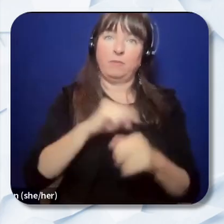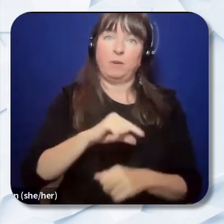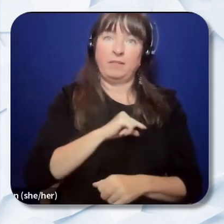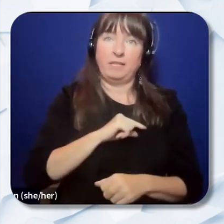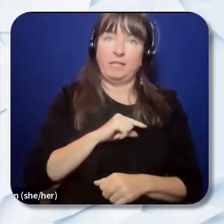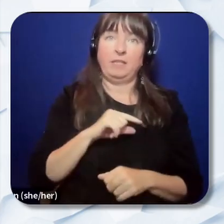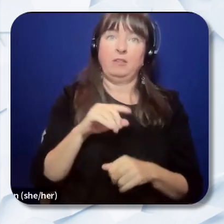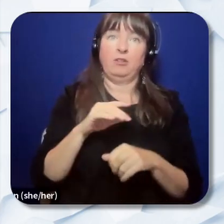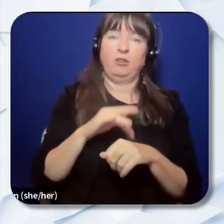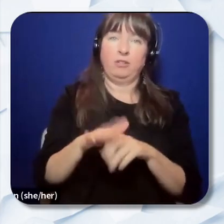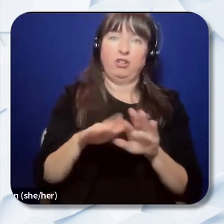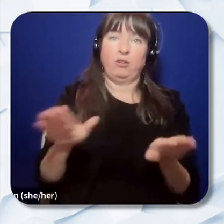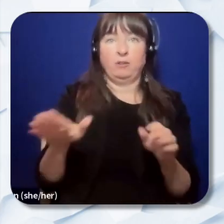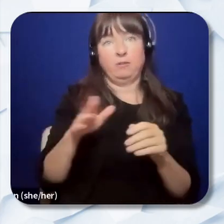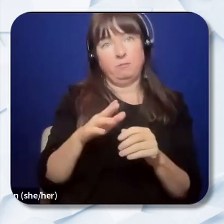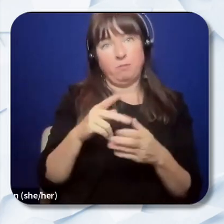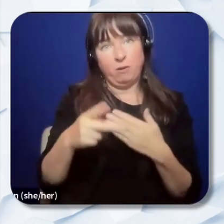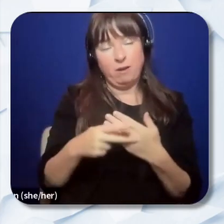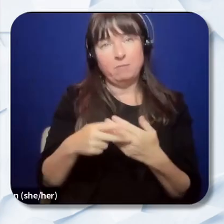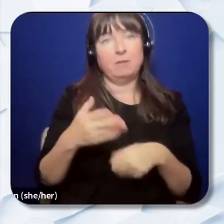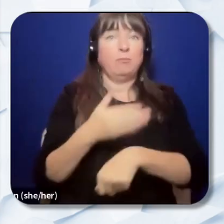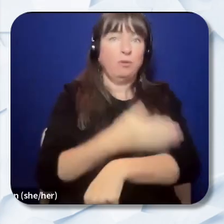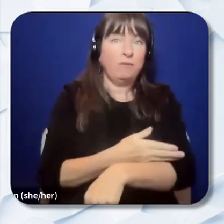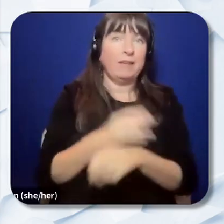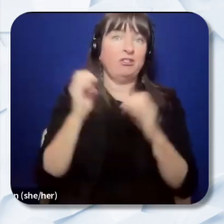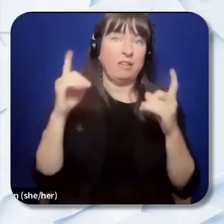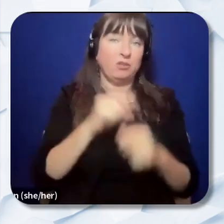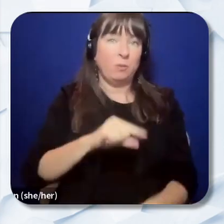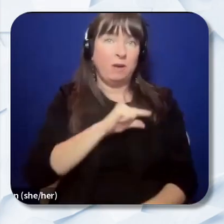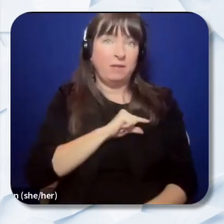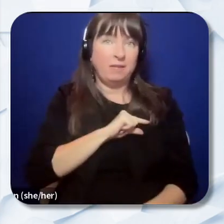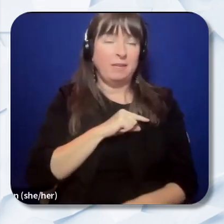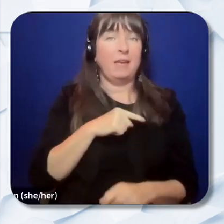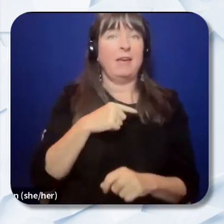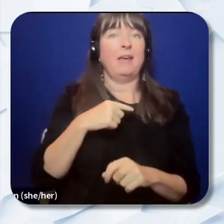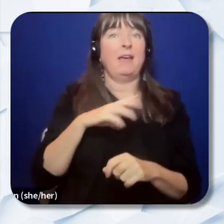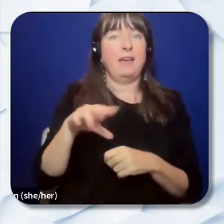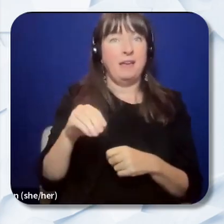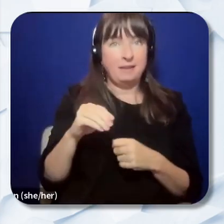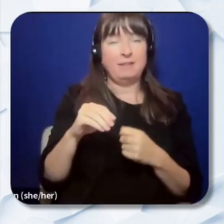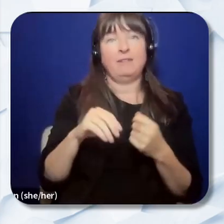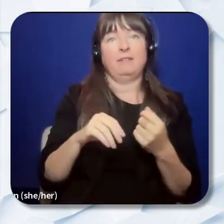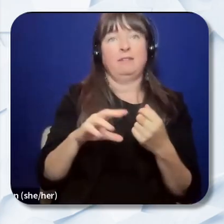programs improving educational quality and implementing data-driven solutions. Her work